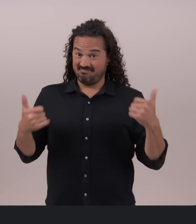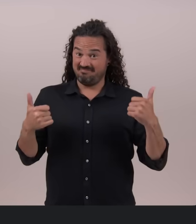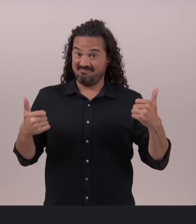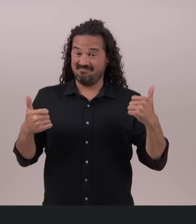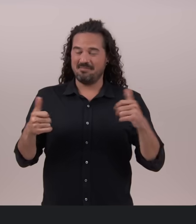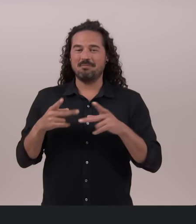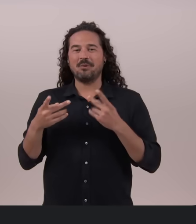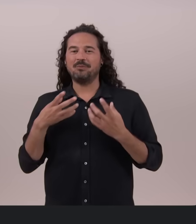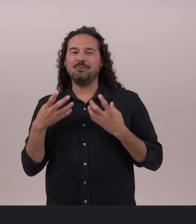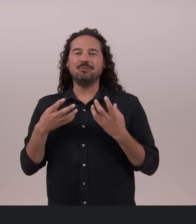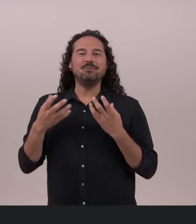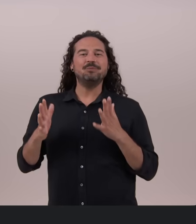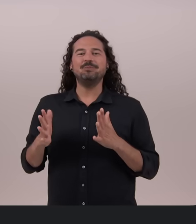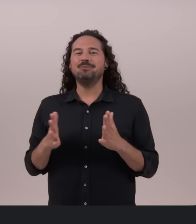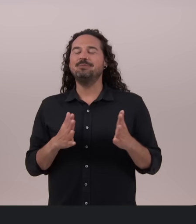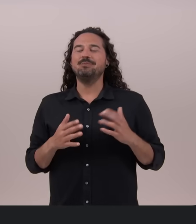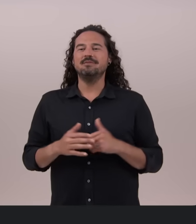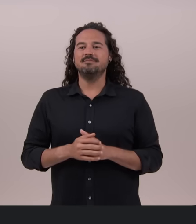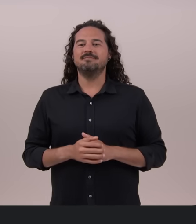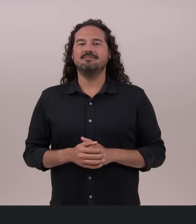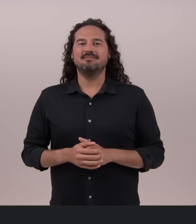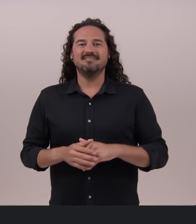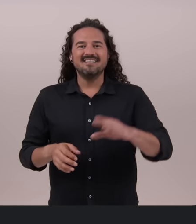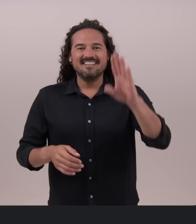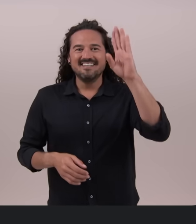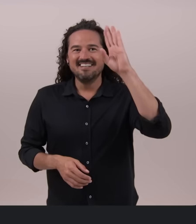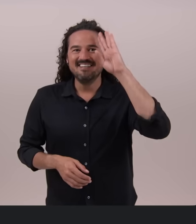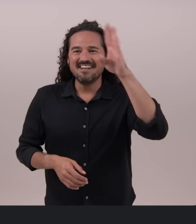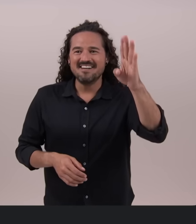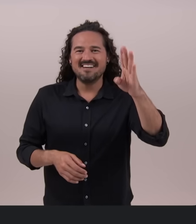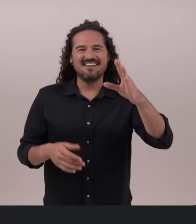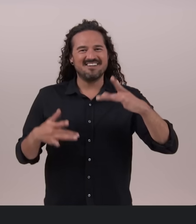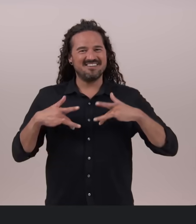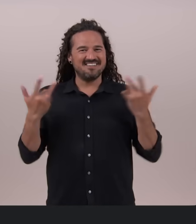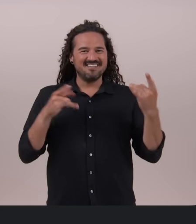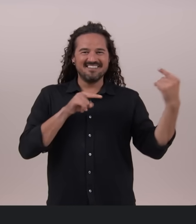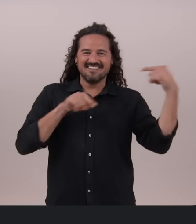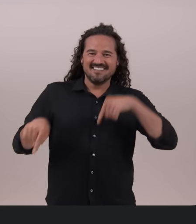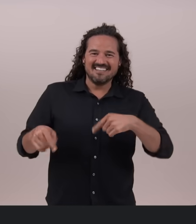All right! It's great to see you again, and it's wild to think back about where we were just a year ago.